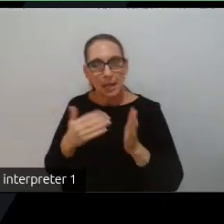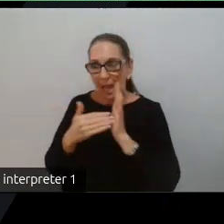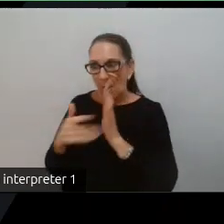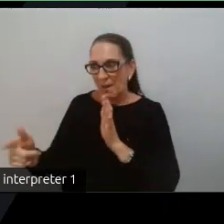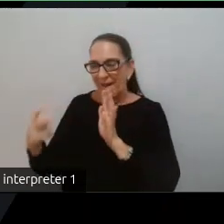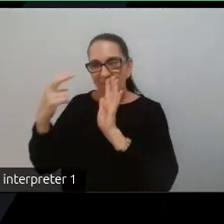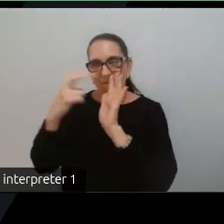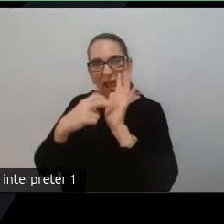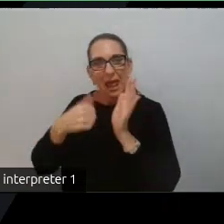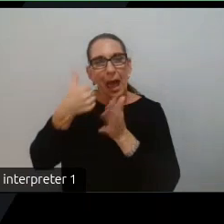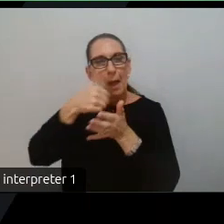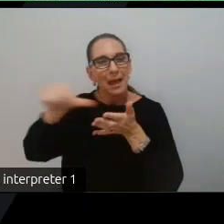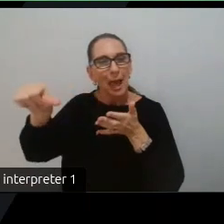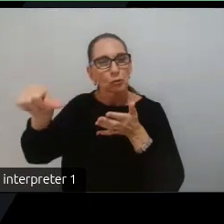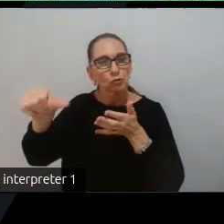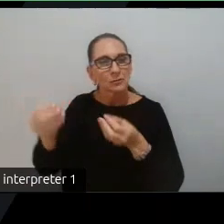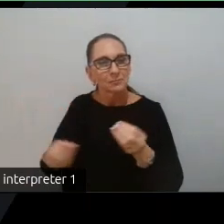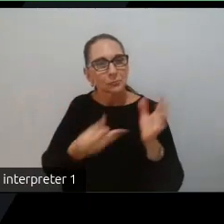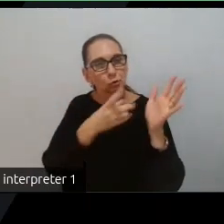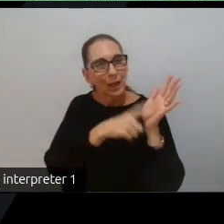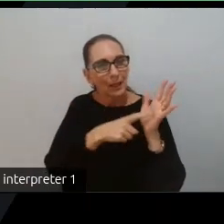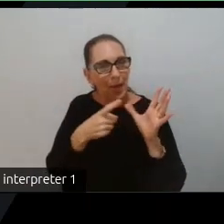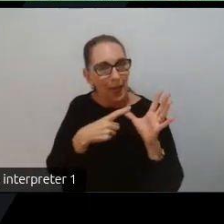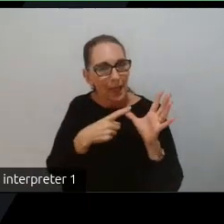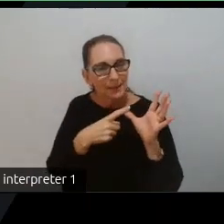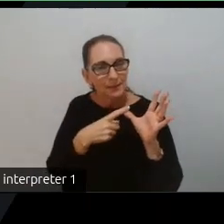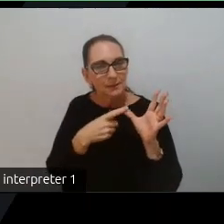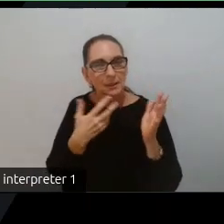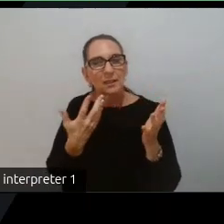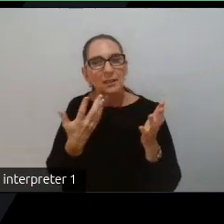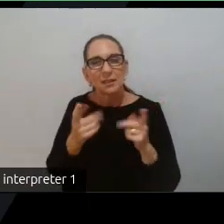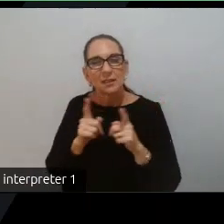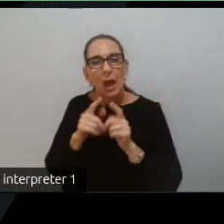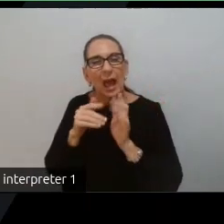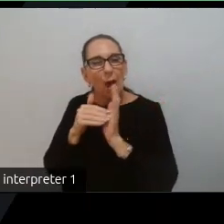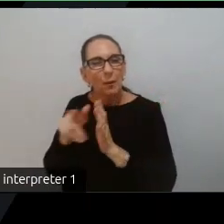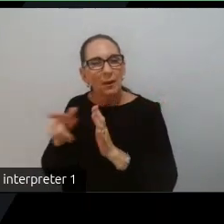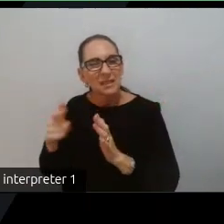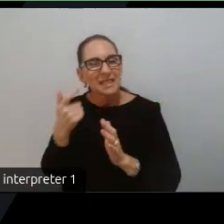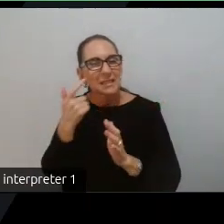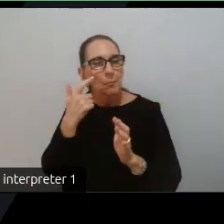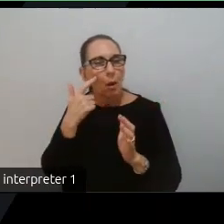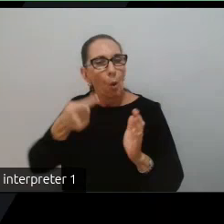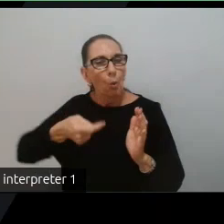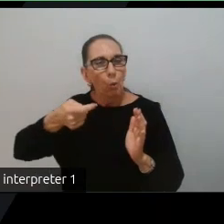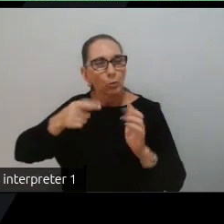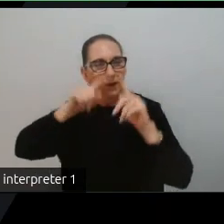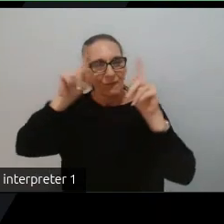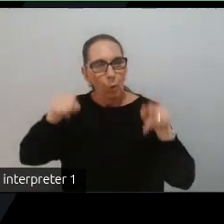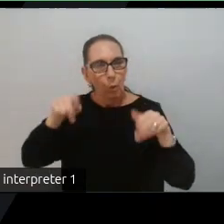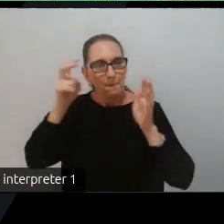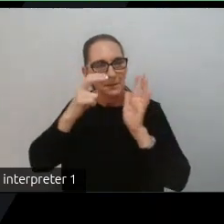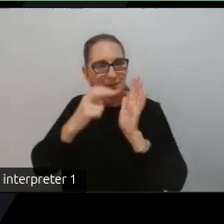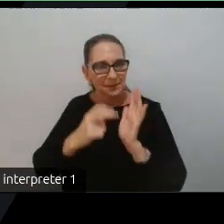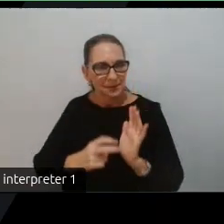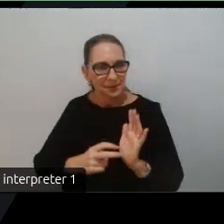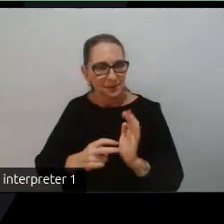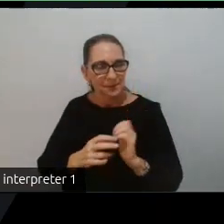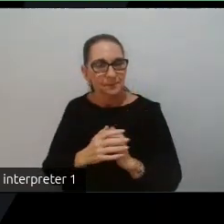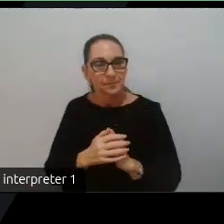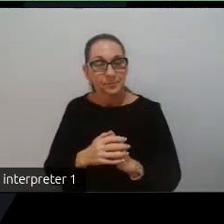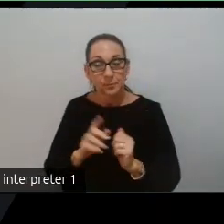for legal aid and assisting with some simple court forms. Duty lawyers also will refer clients to